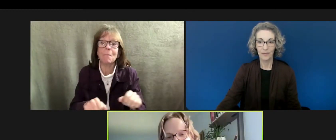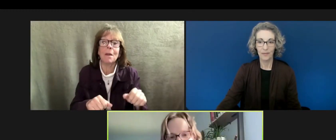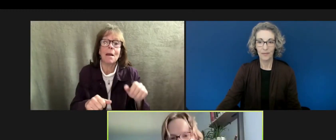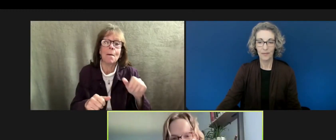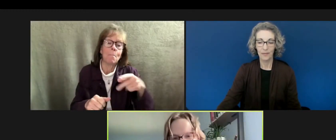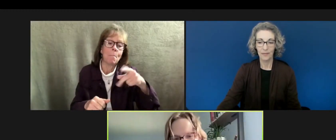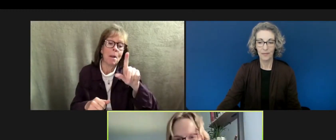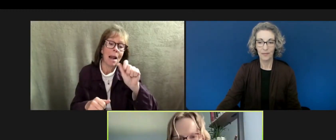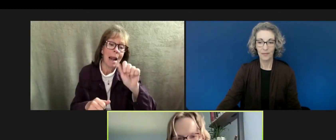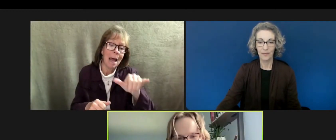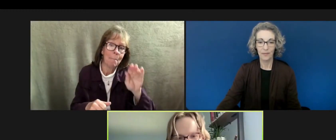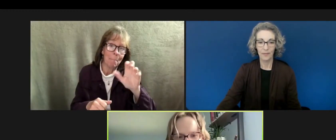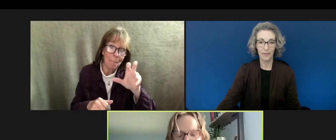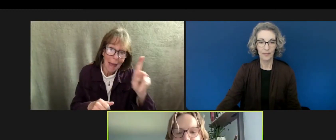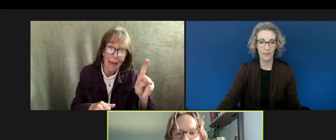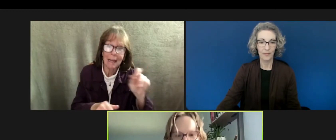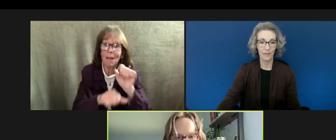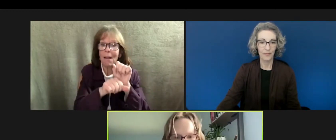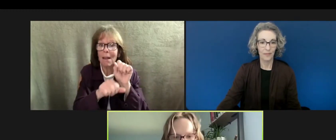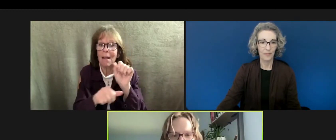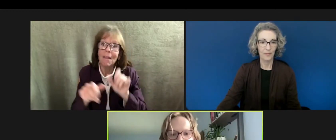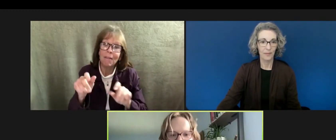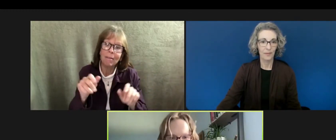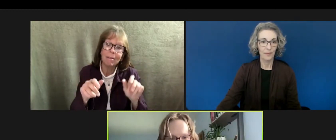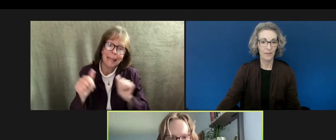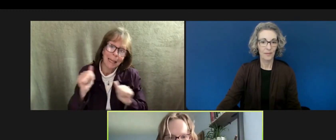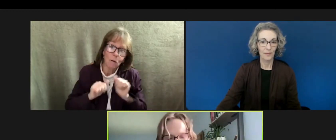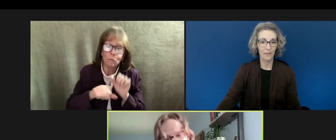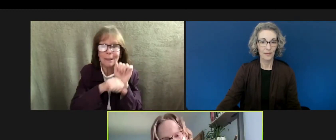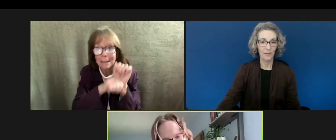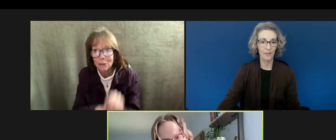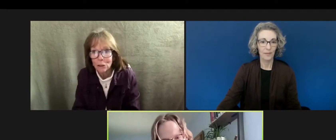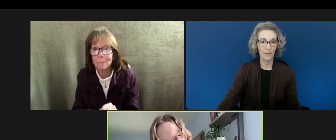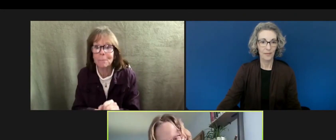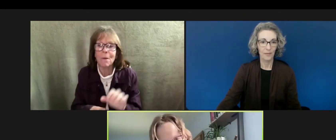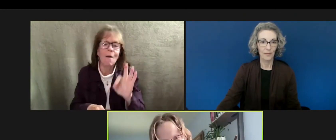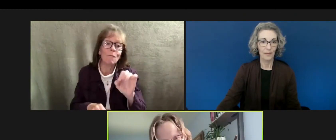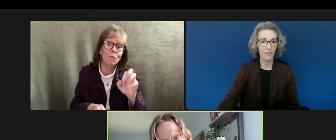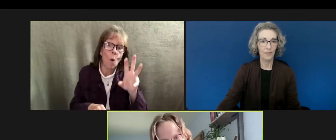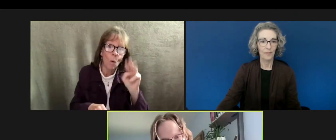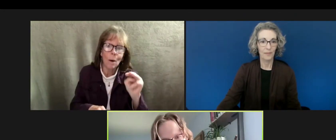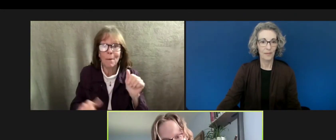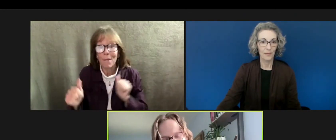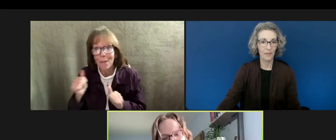drama pedagogy strategies to explore disclosure. And really dive into this topic.